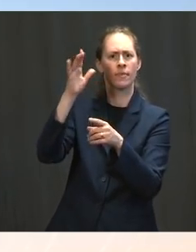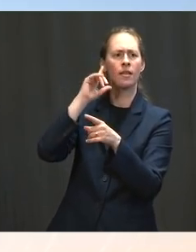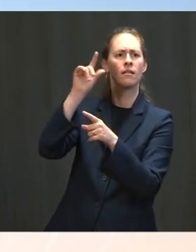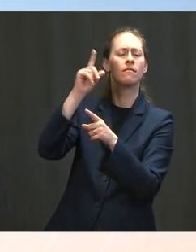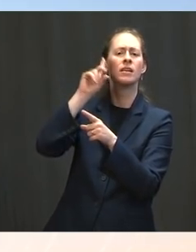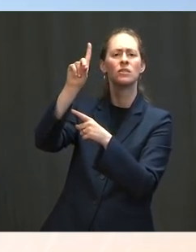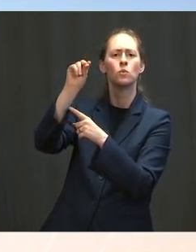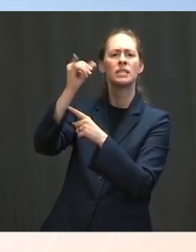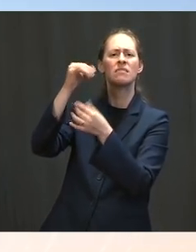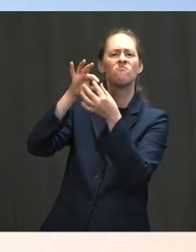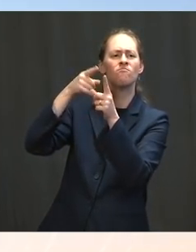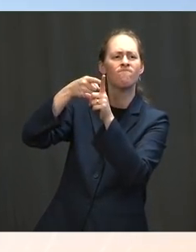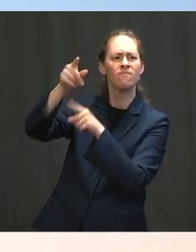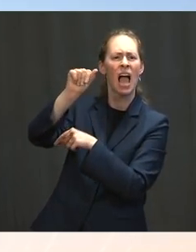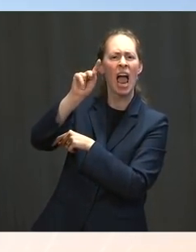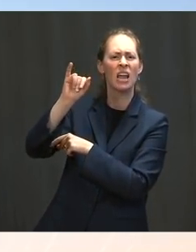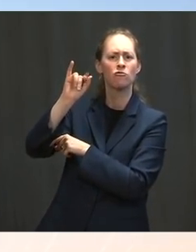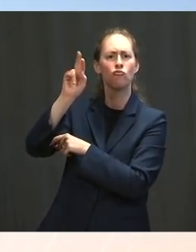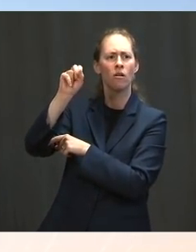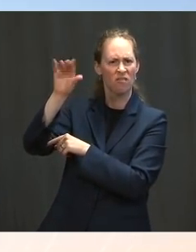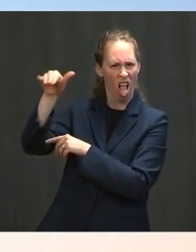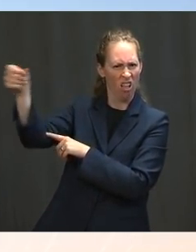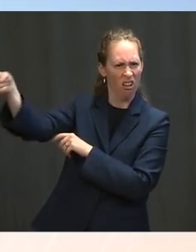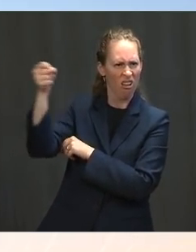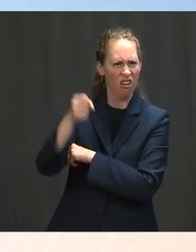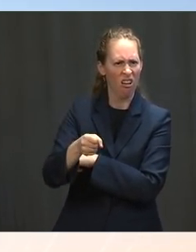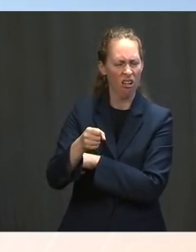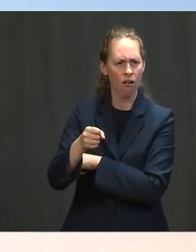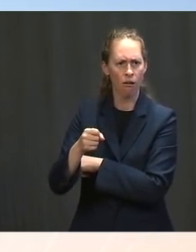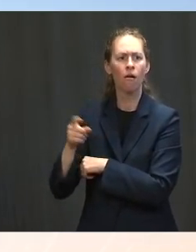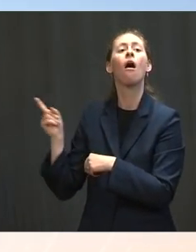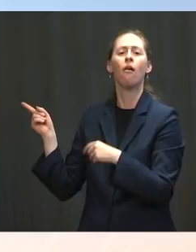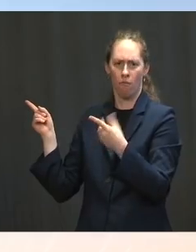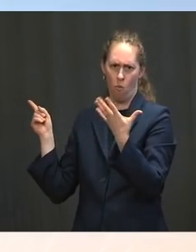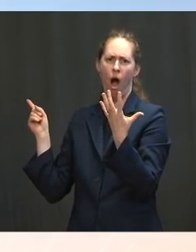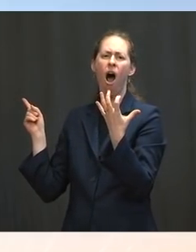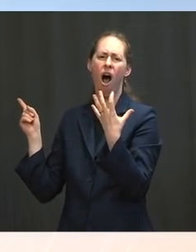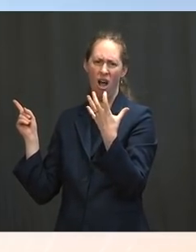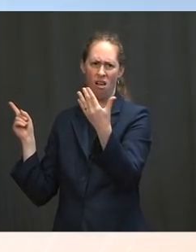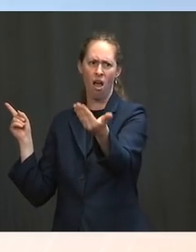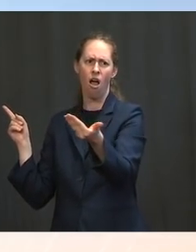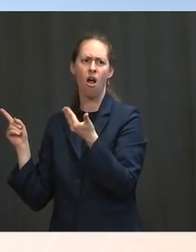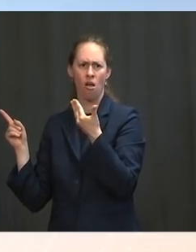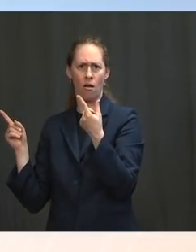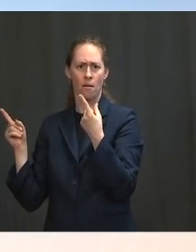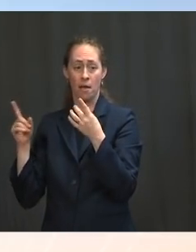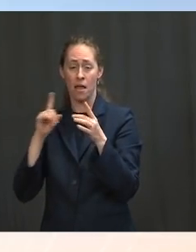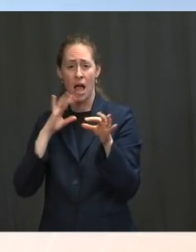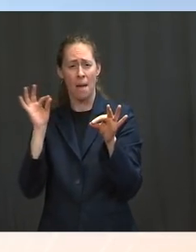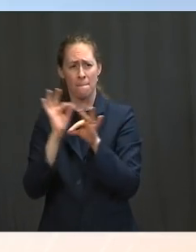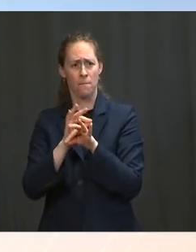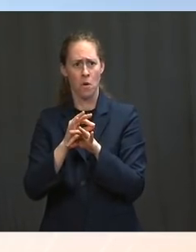the President is eager to fill. As with any important position in government, he wants to have the right person in place.